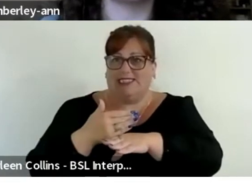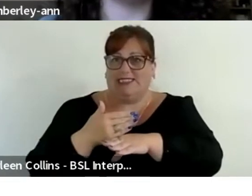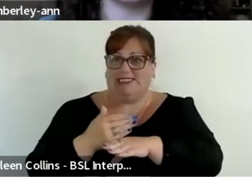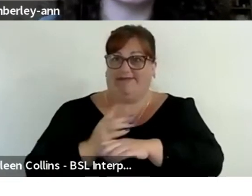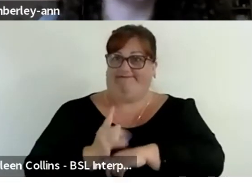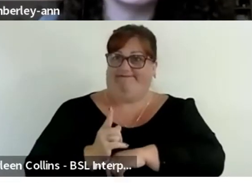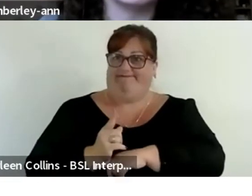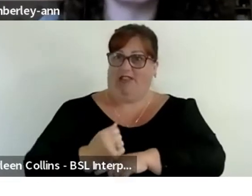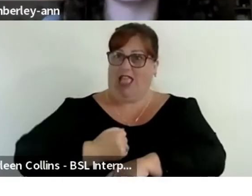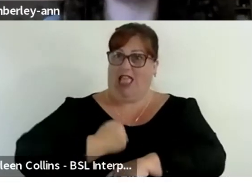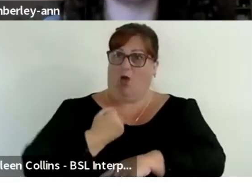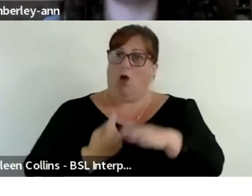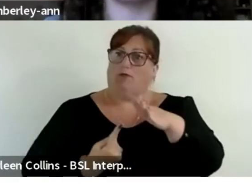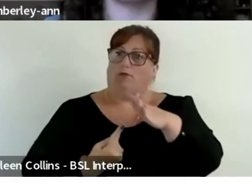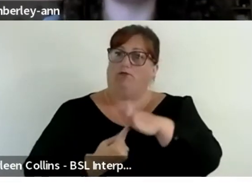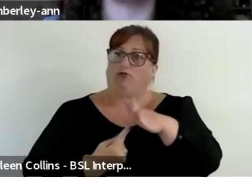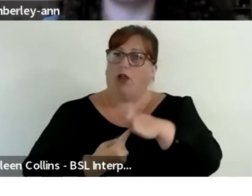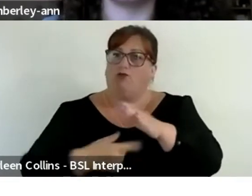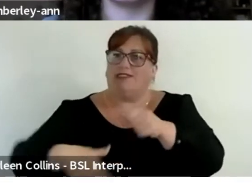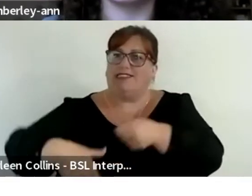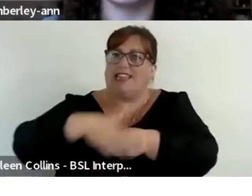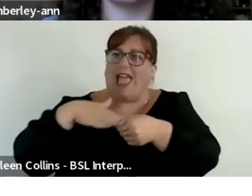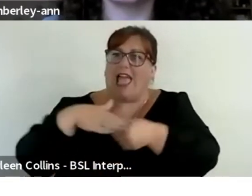This year but for the past couple of years since 2020.